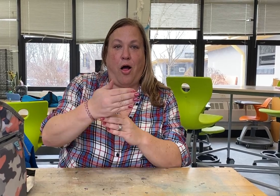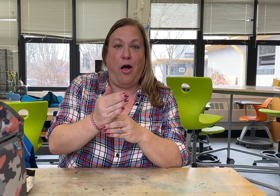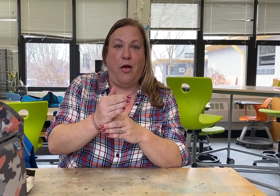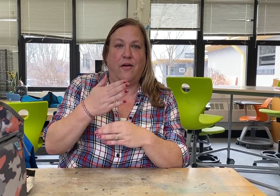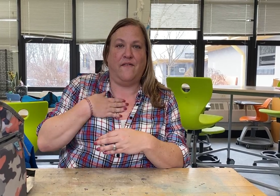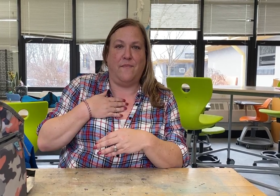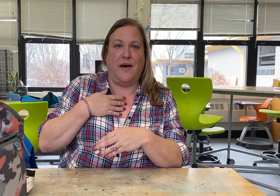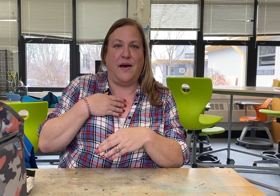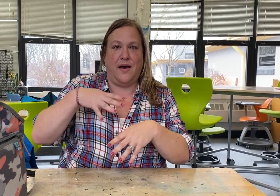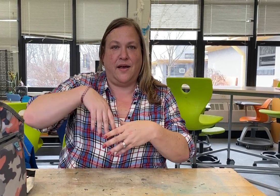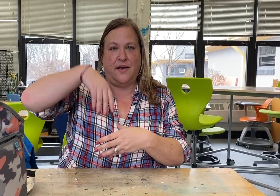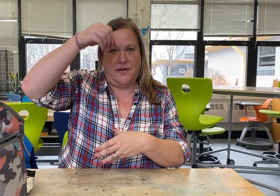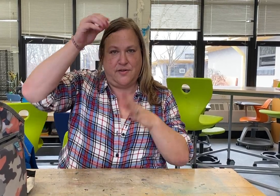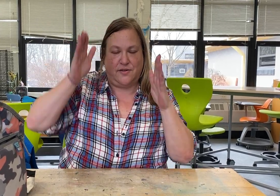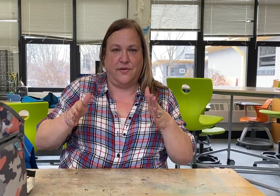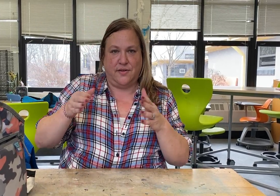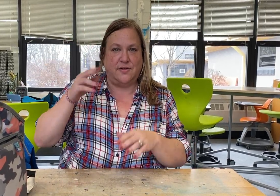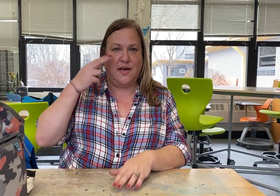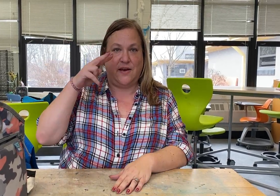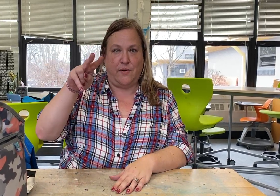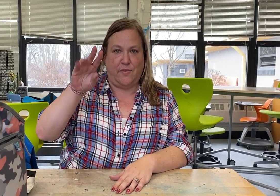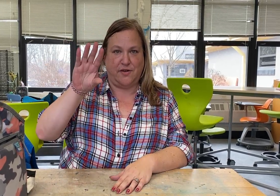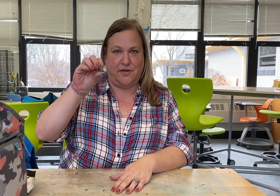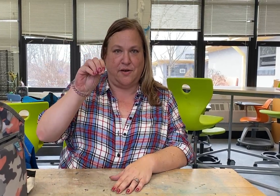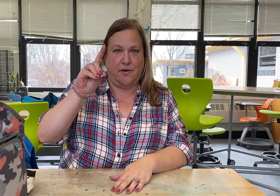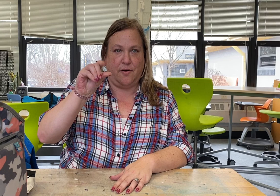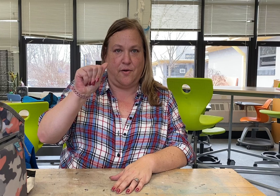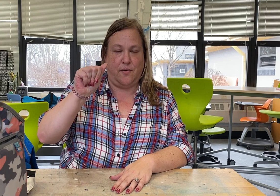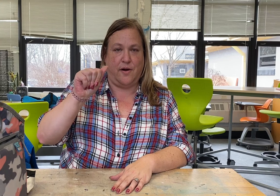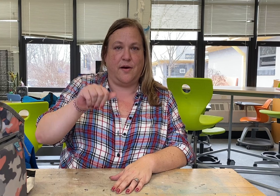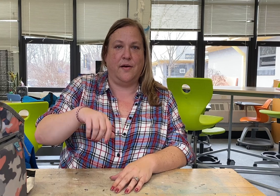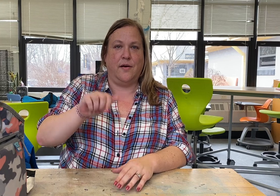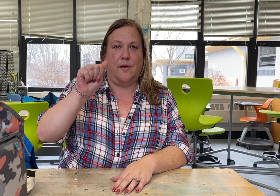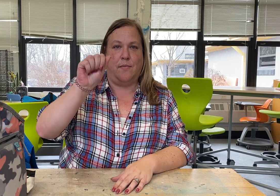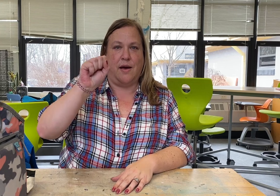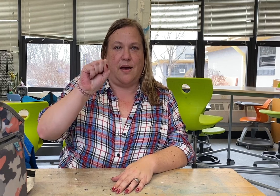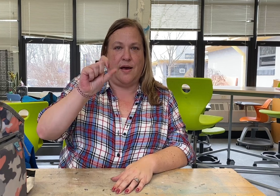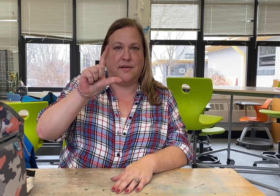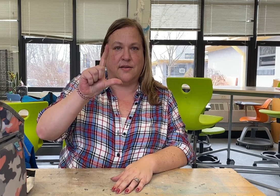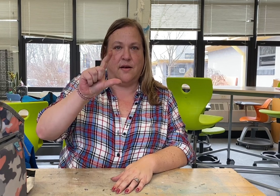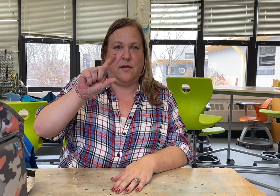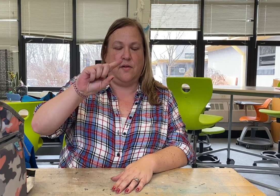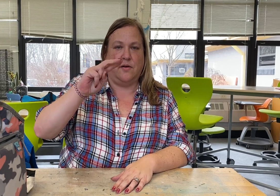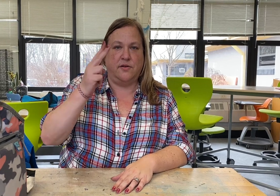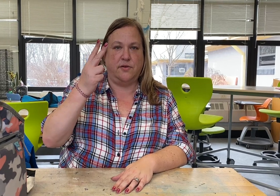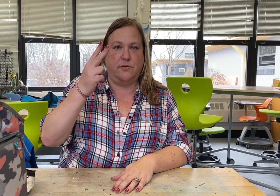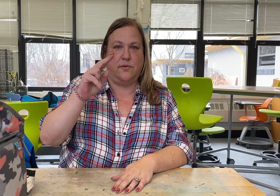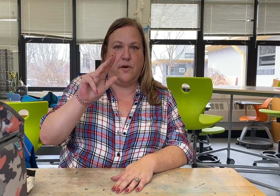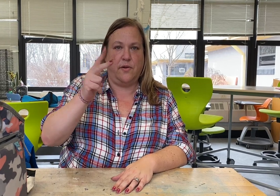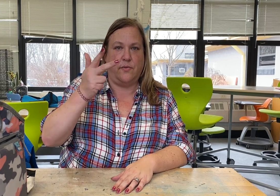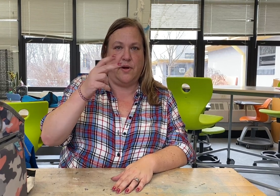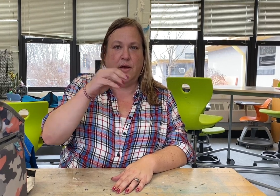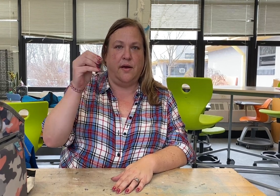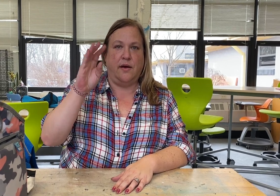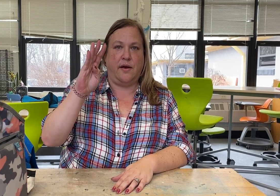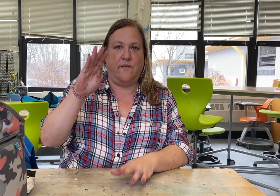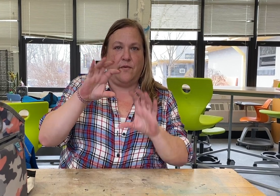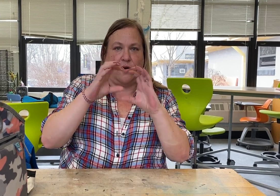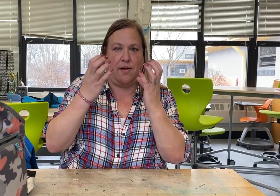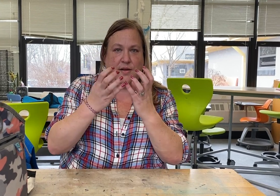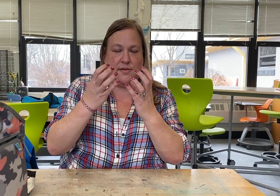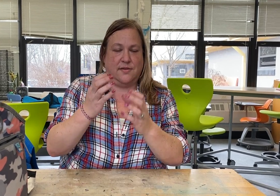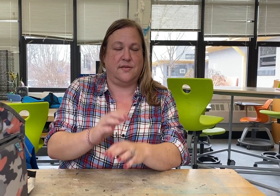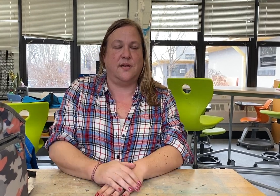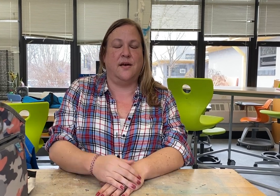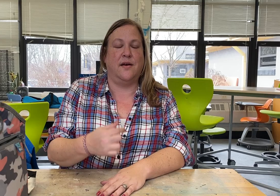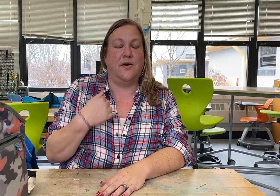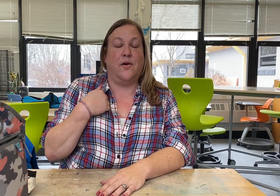All of my students have been watching CODA – my ASL 2, 3, and 4 classes.